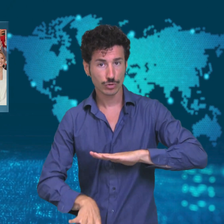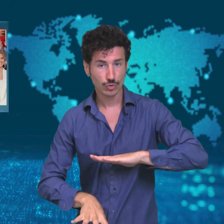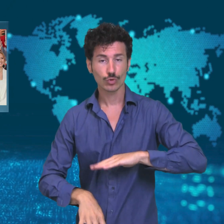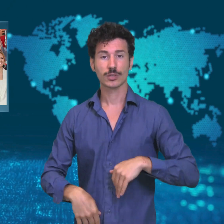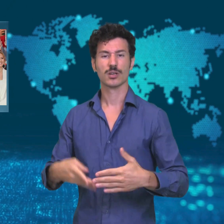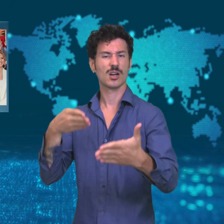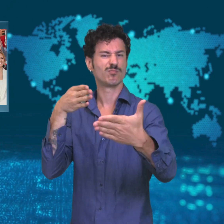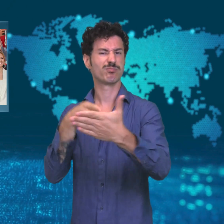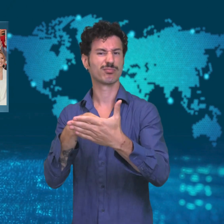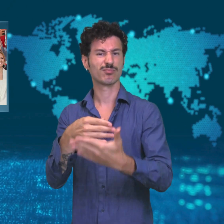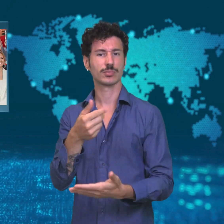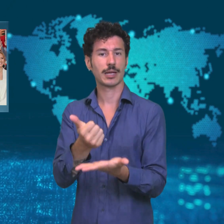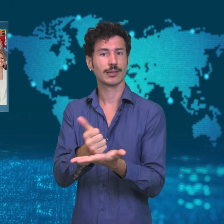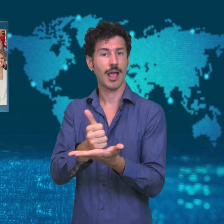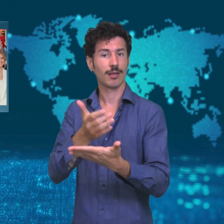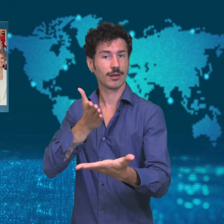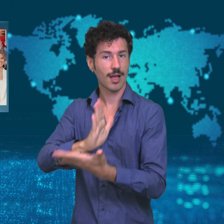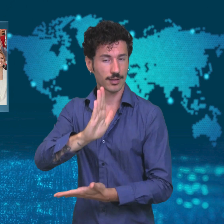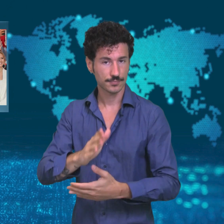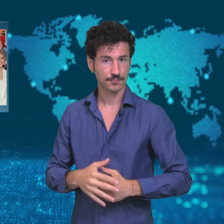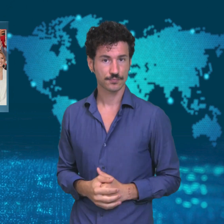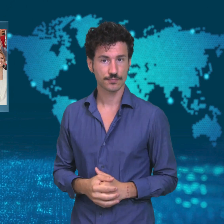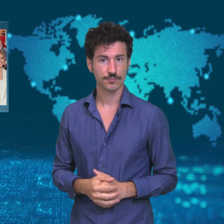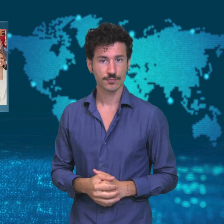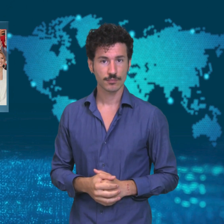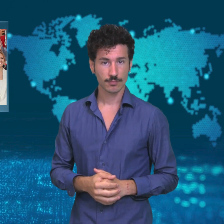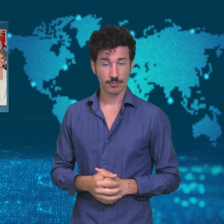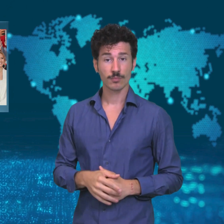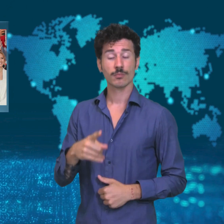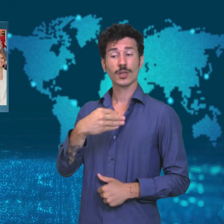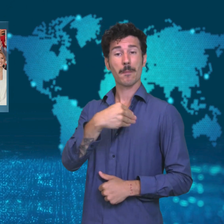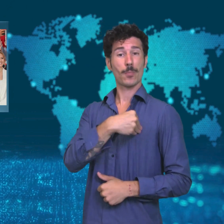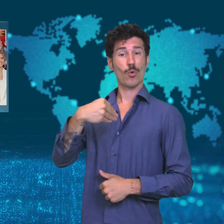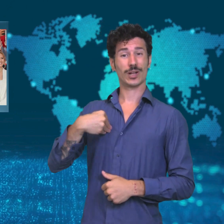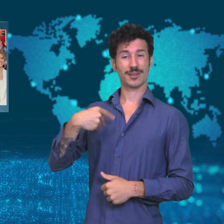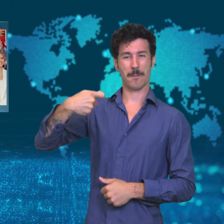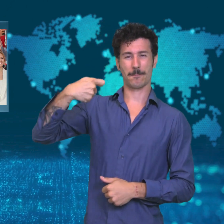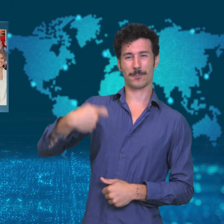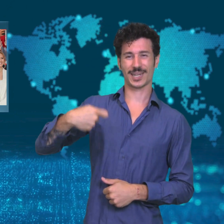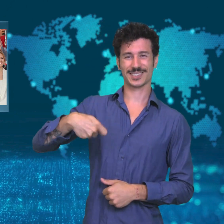Mr. Duda opposes abortion and gay rights.